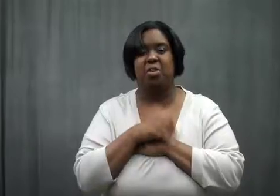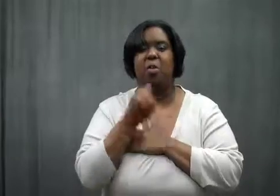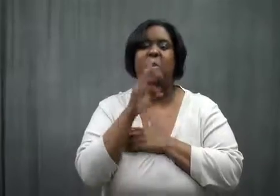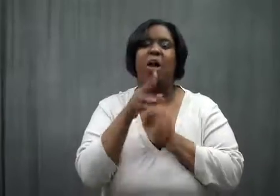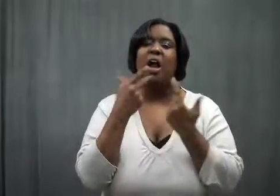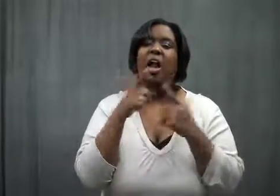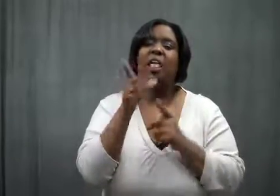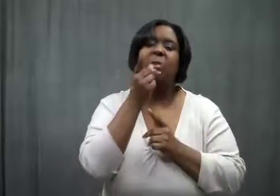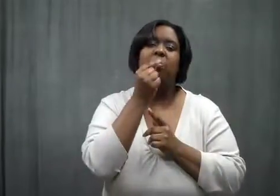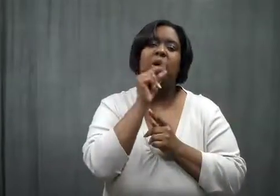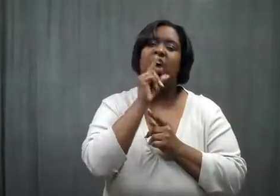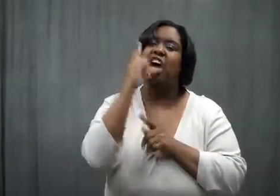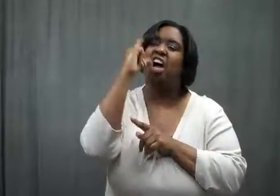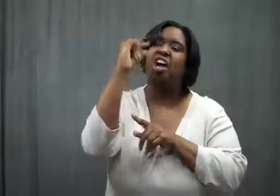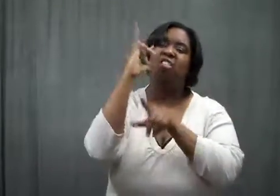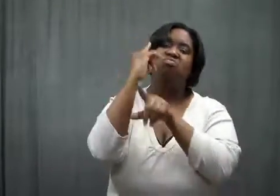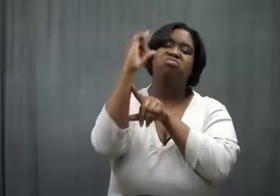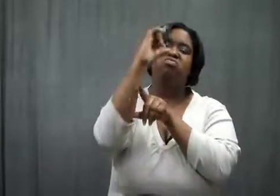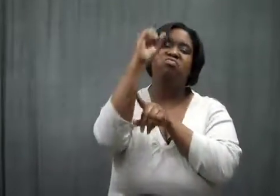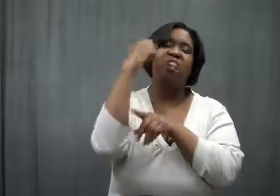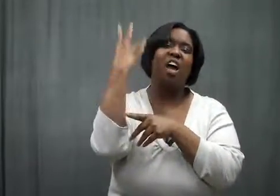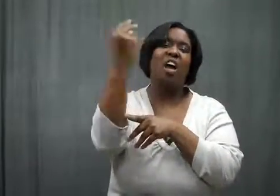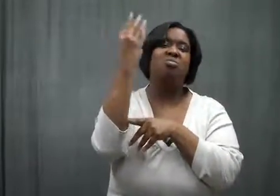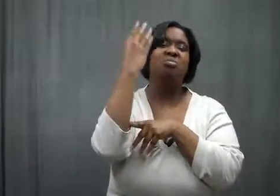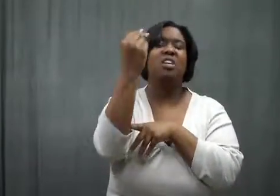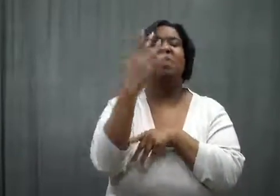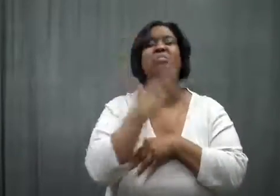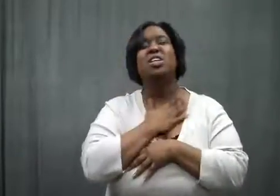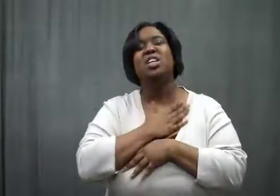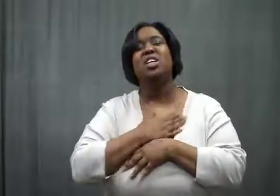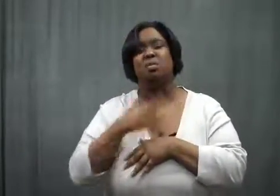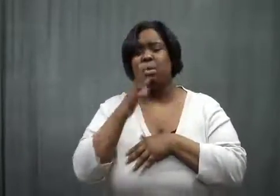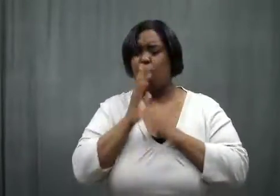Or just let the birds fly away outside!